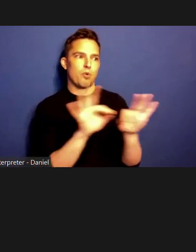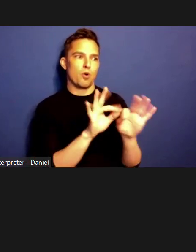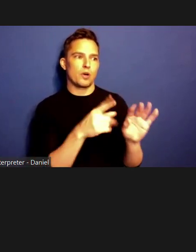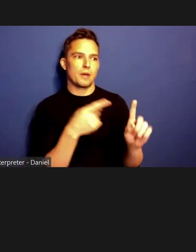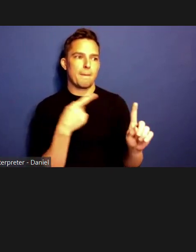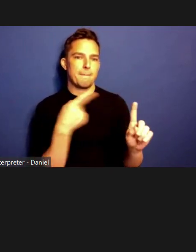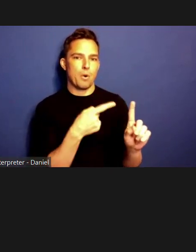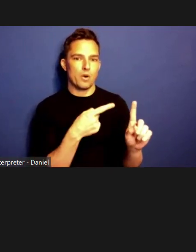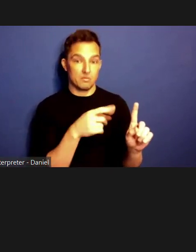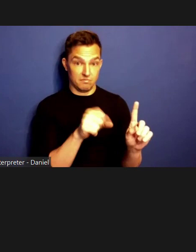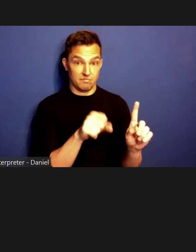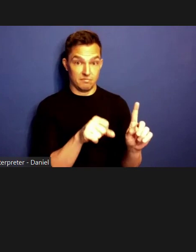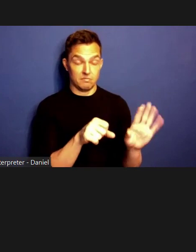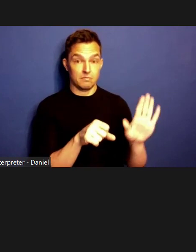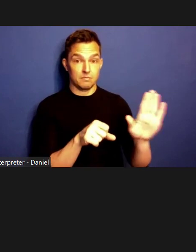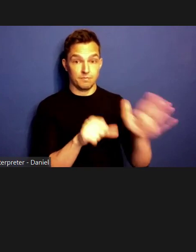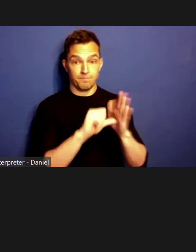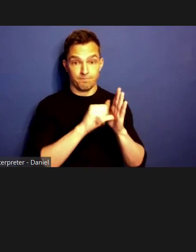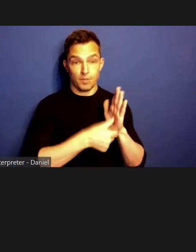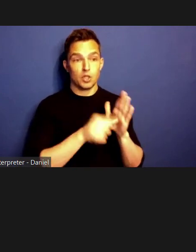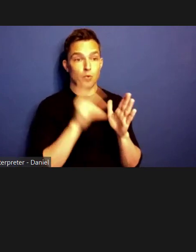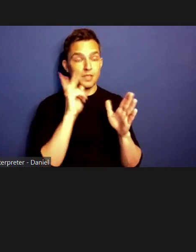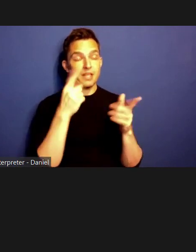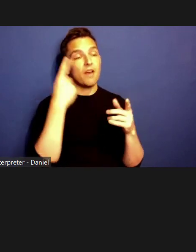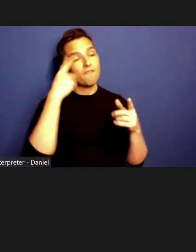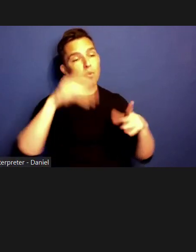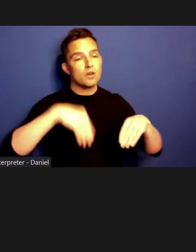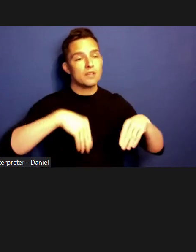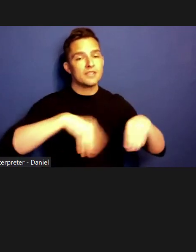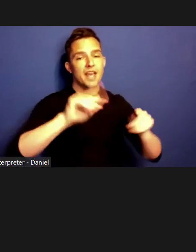You will see those for sale, a variety of different ones.